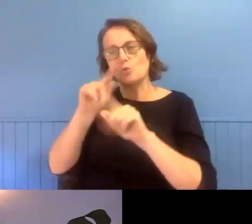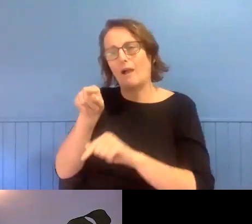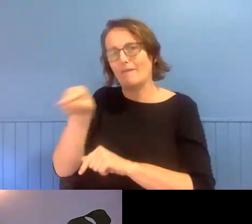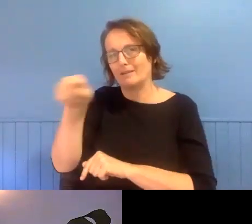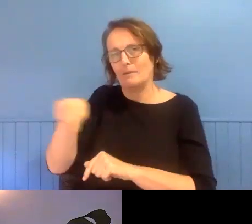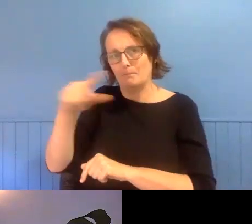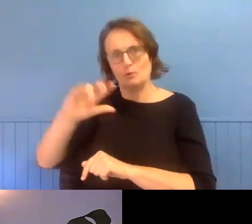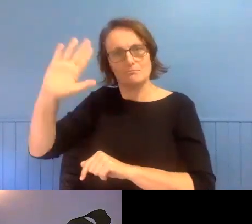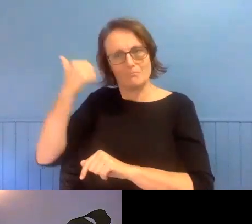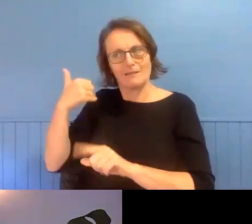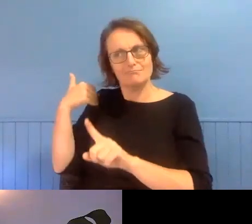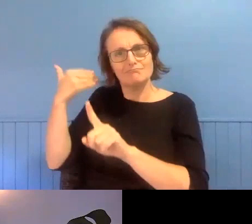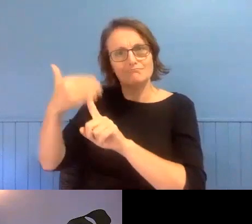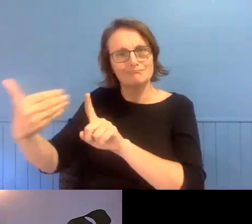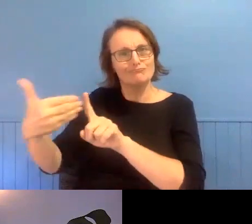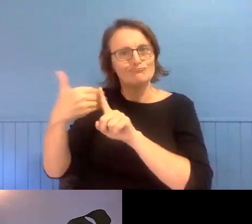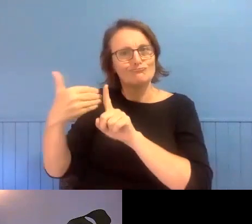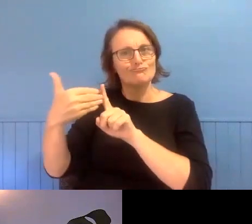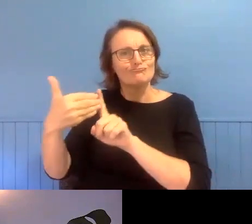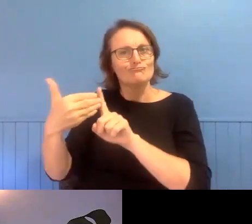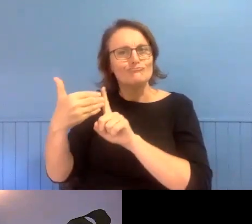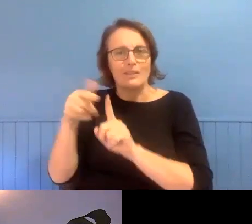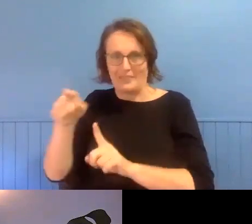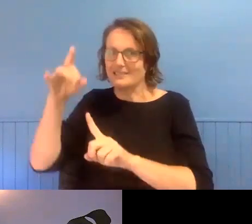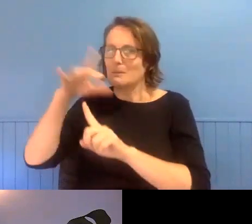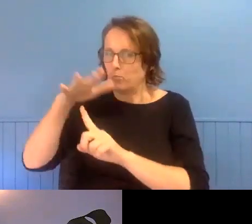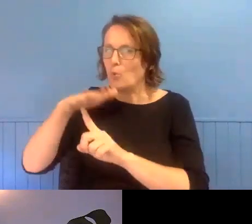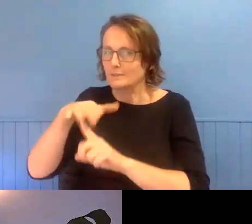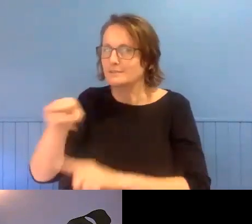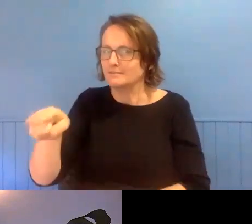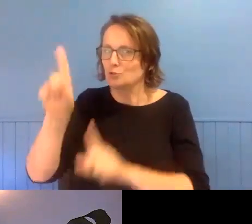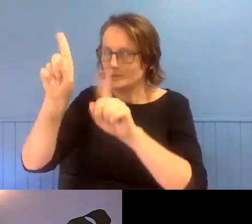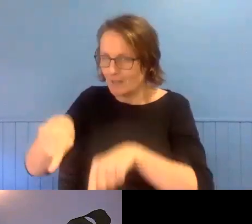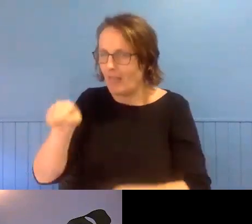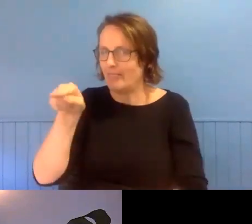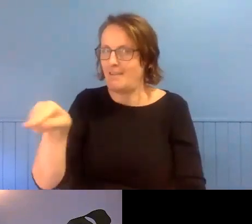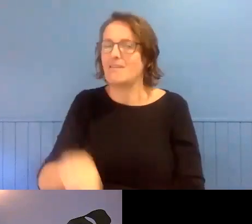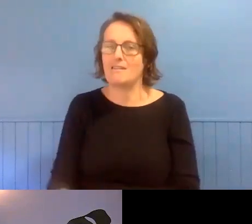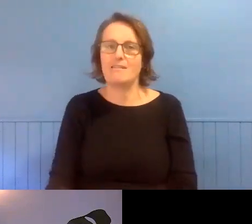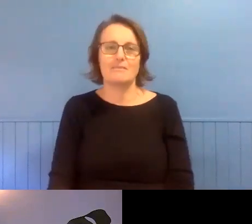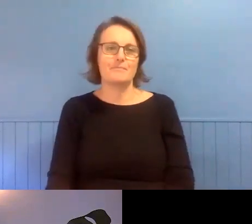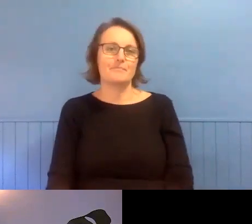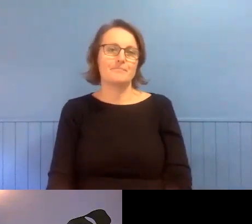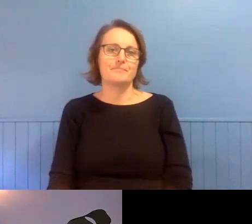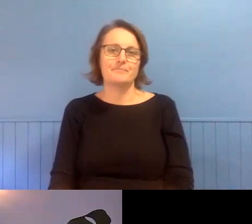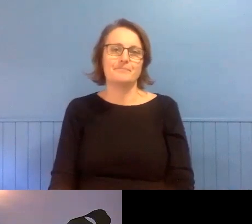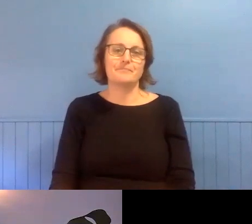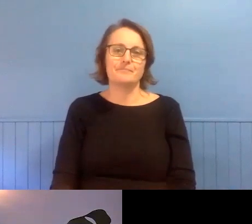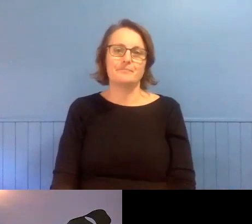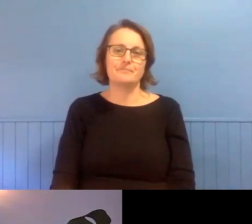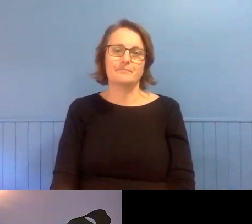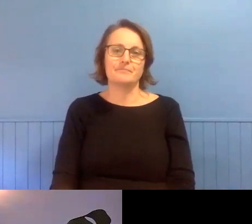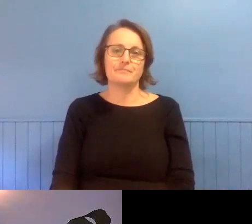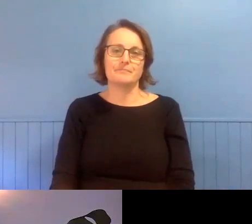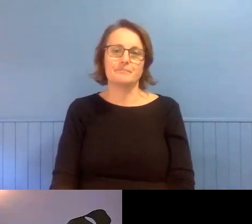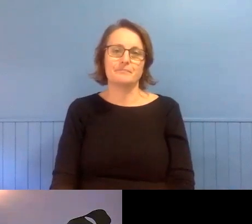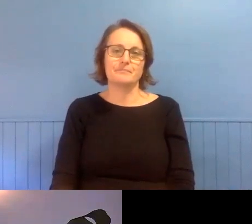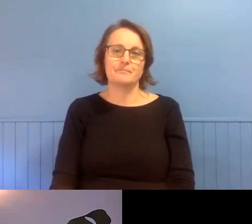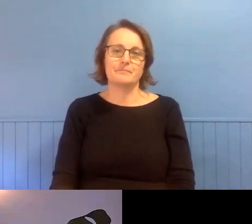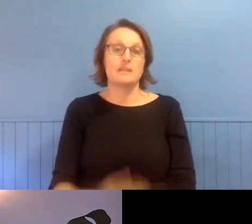be a good priority to start with. FRANCES: Probably fit in one more.